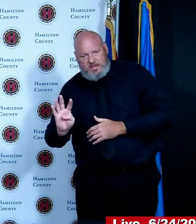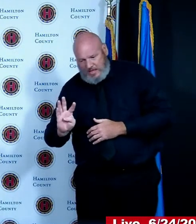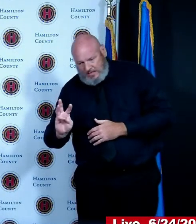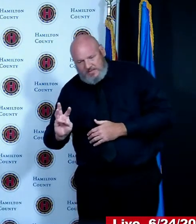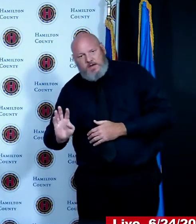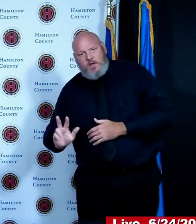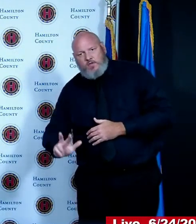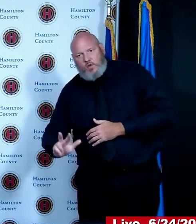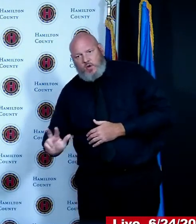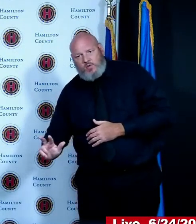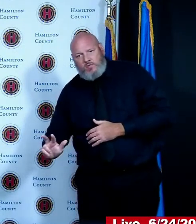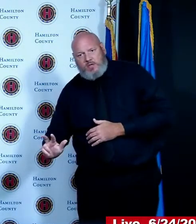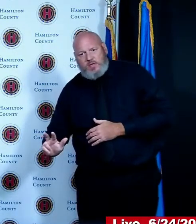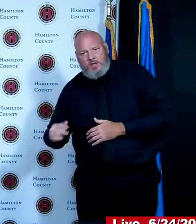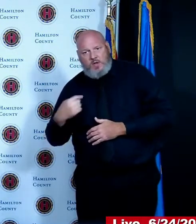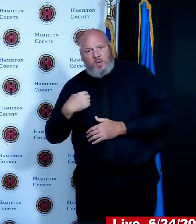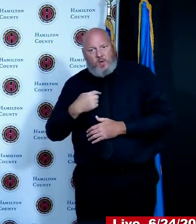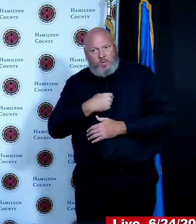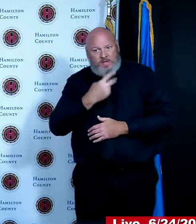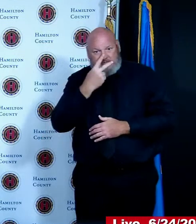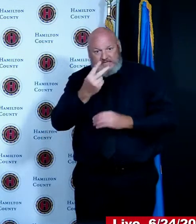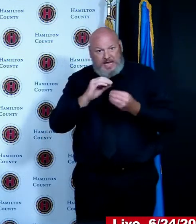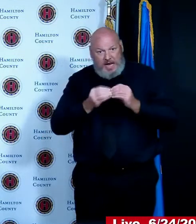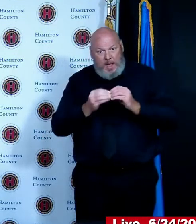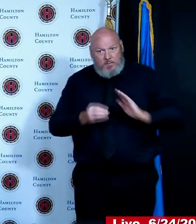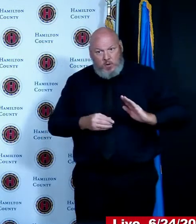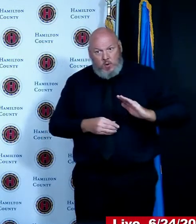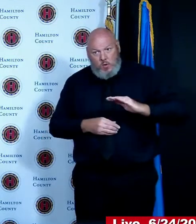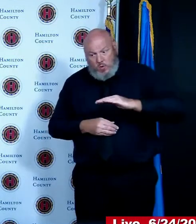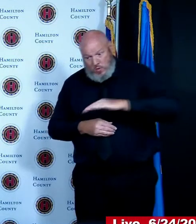the right direction now we're ticking up and we're at 37